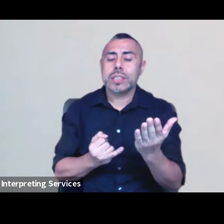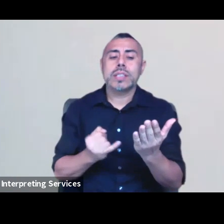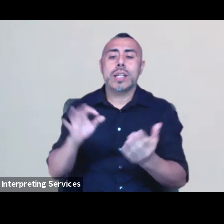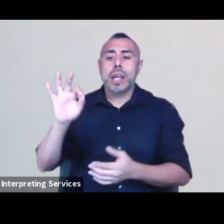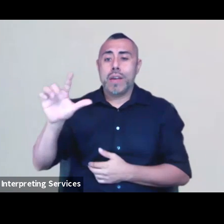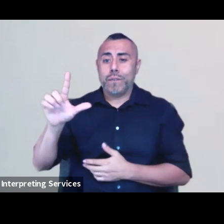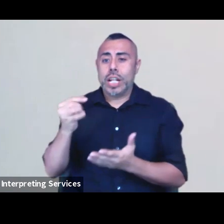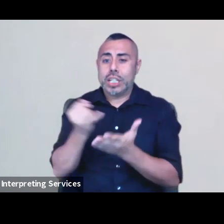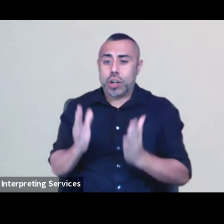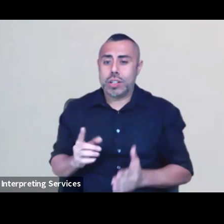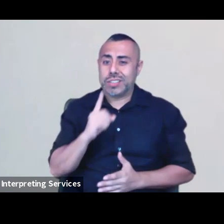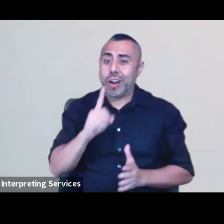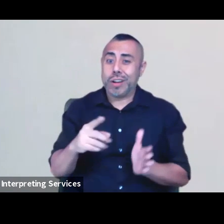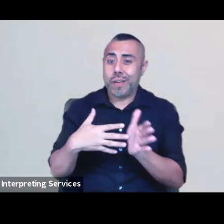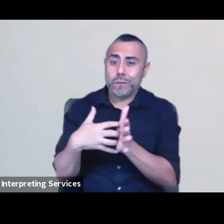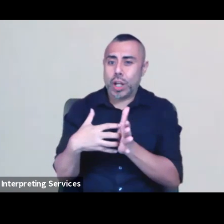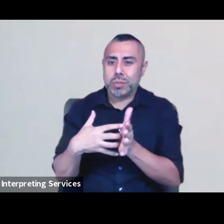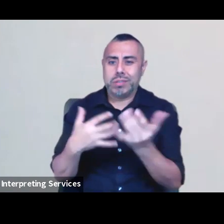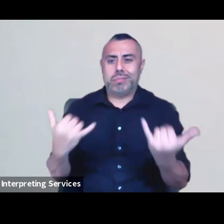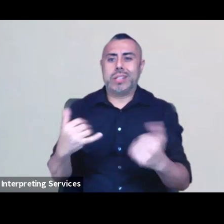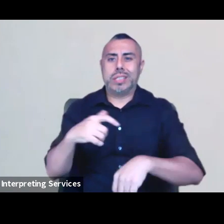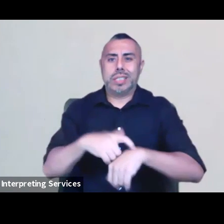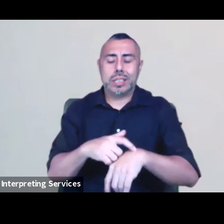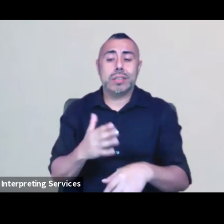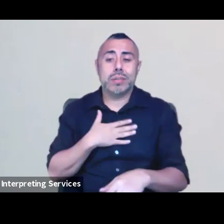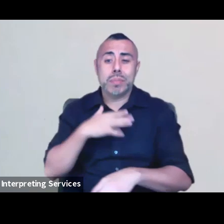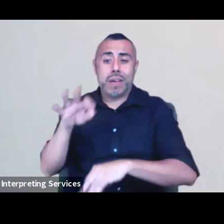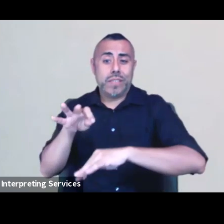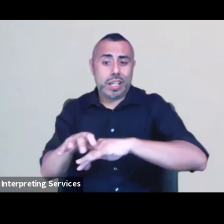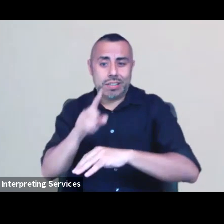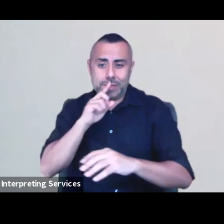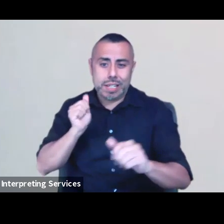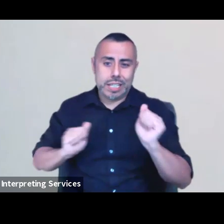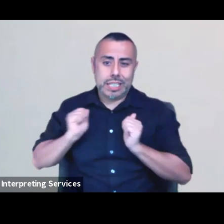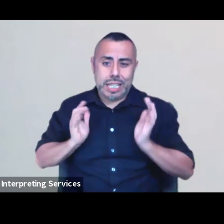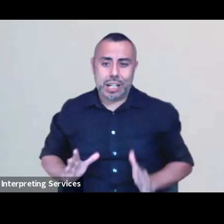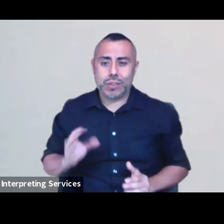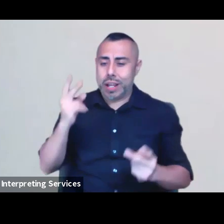My fiance is an actor and a visual artist so finding ways to support individuals